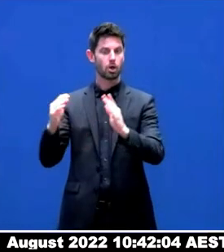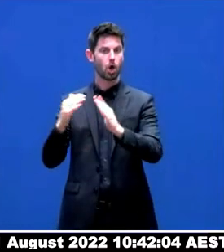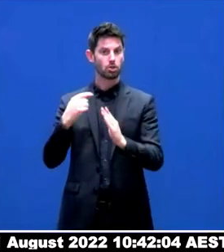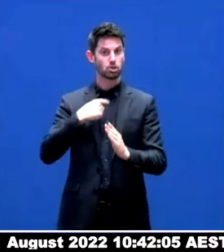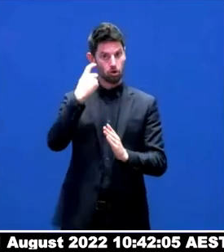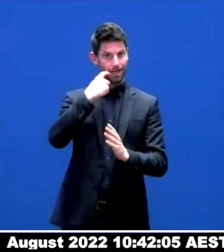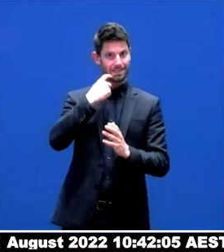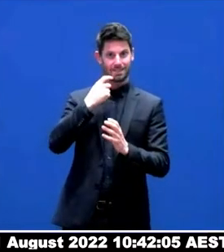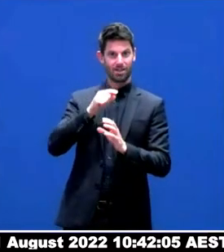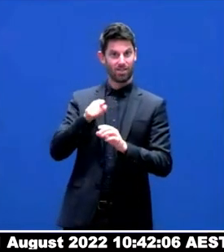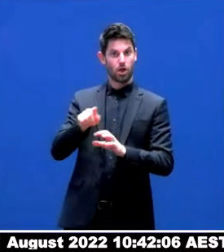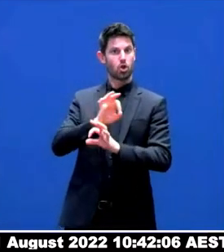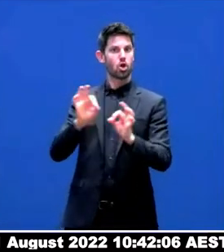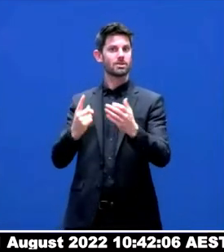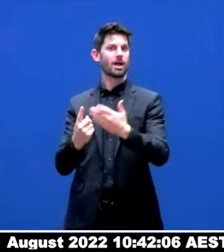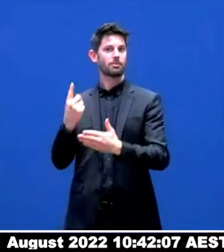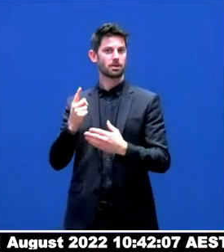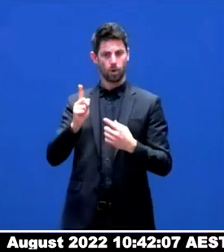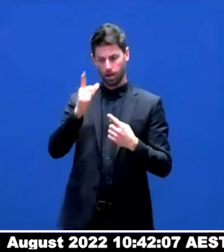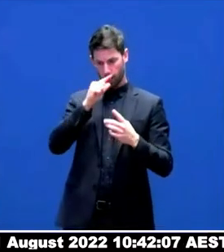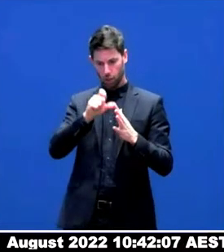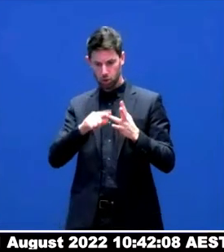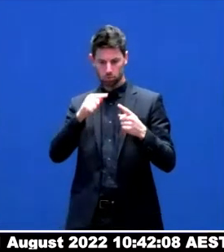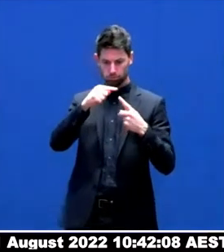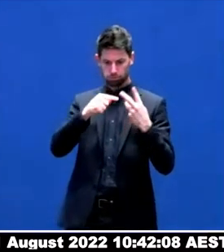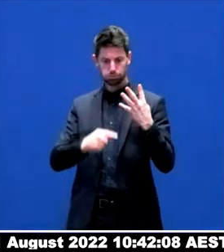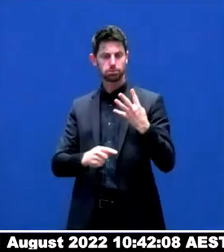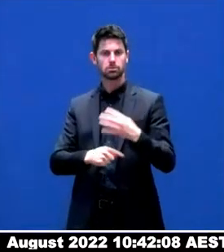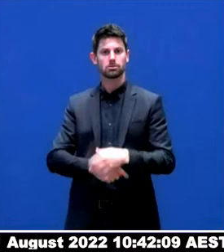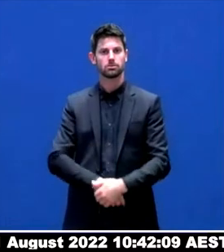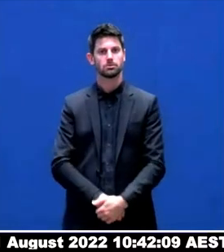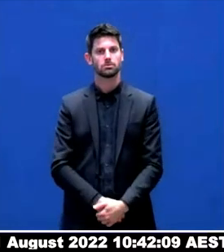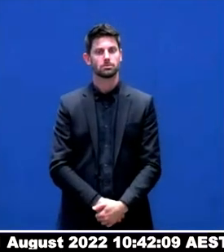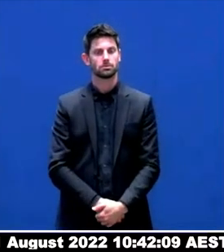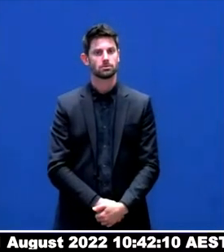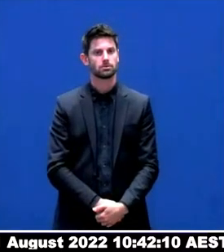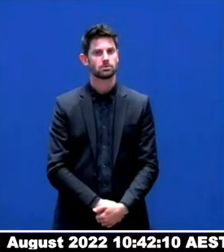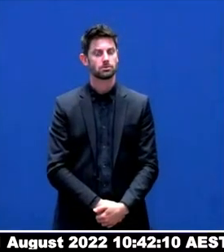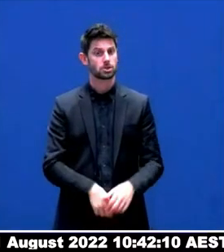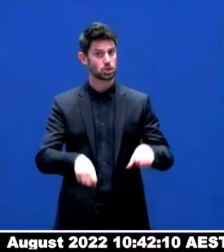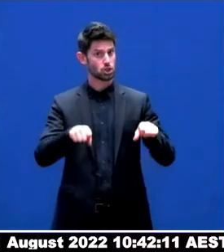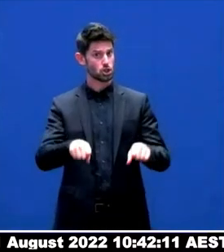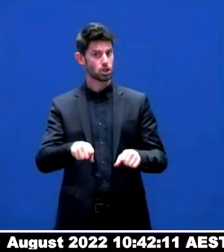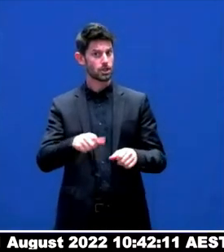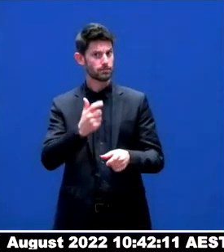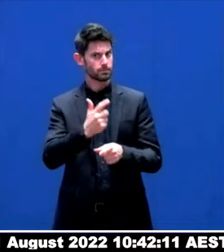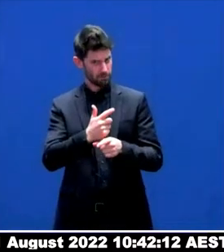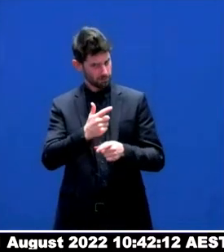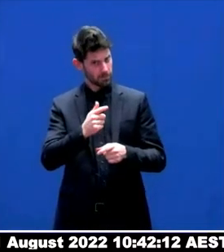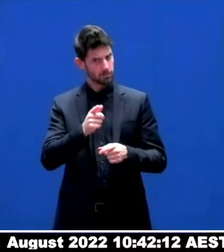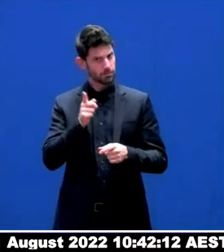homelessness. CHAIR: Ms Eastman has asked you about the consultative process, which